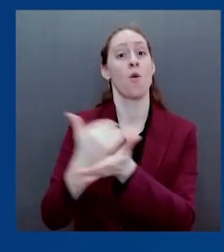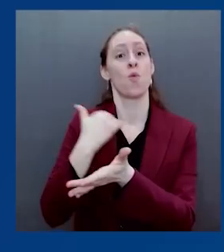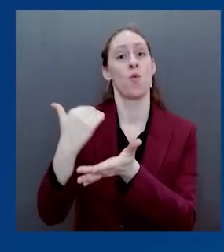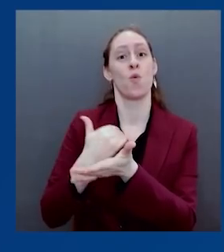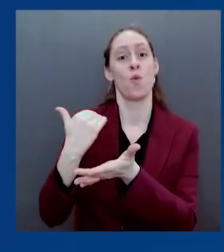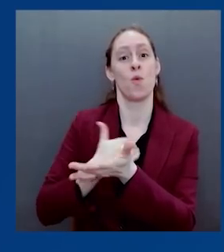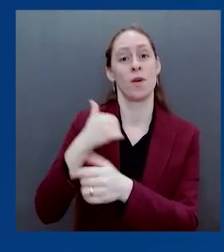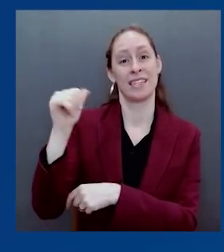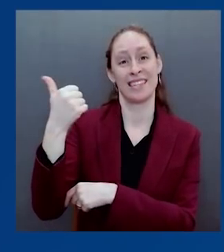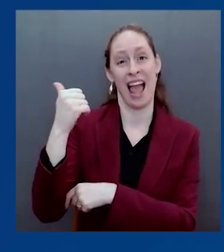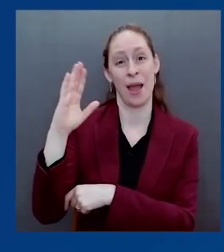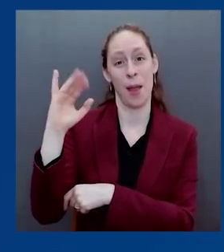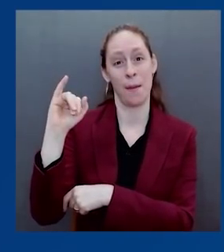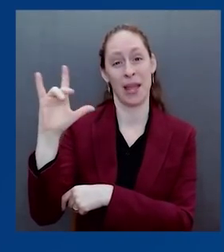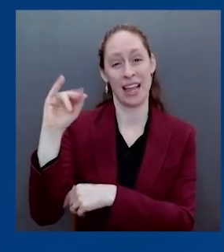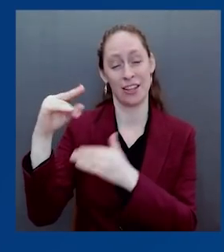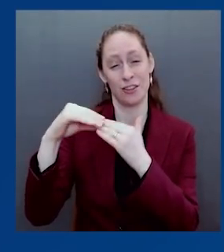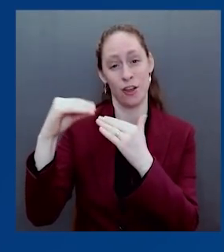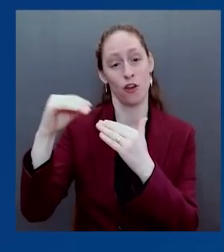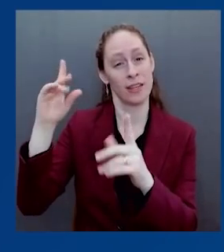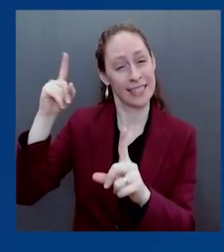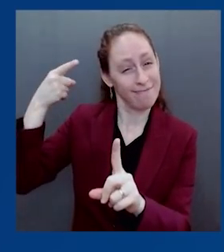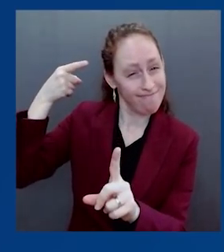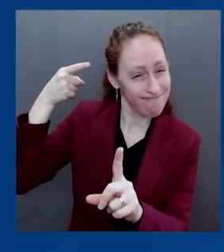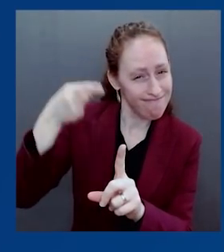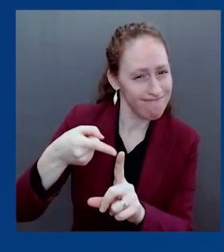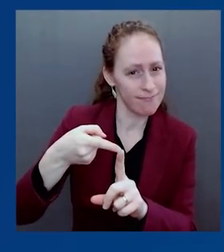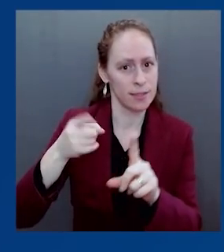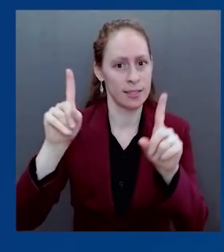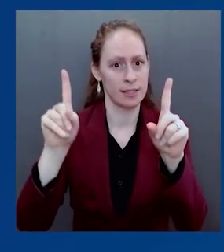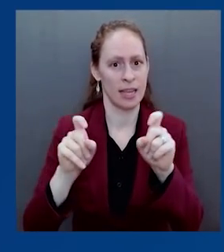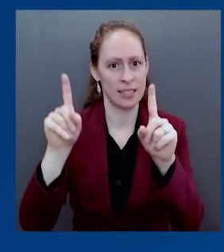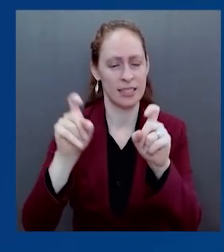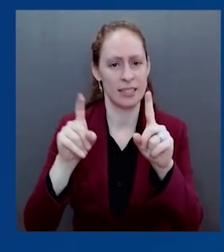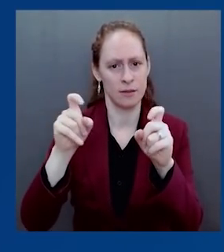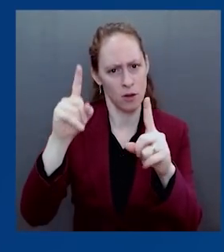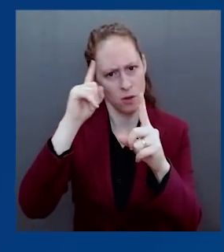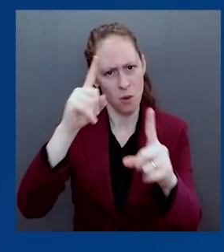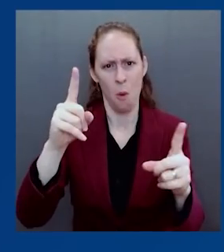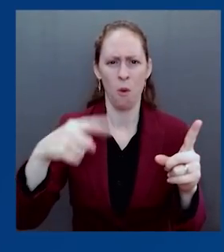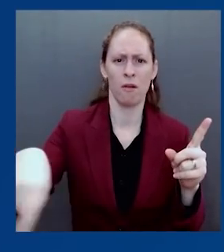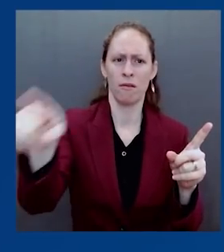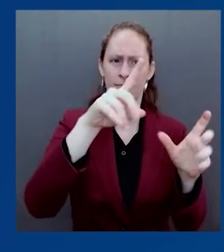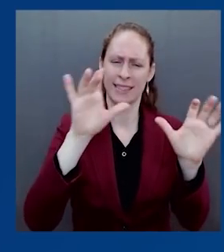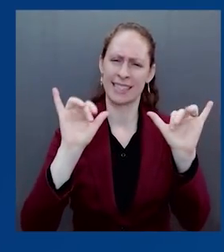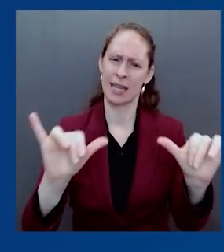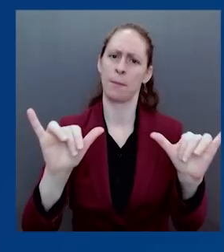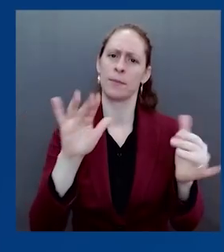These historic investments have helped schools open safely. In fact, today, more than 96 percent